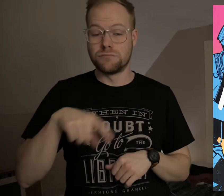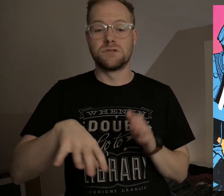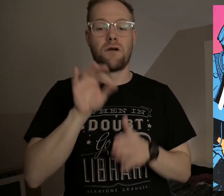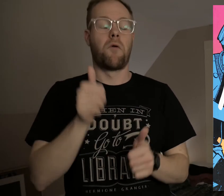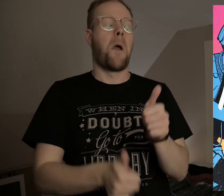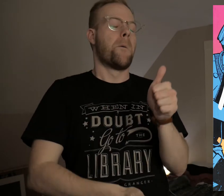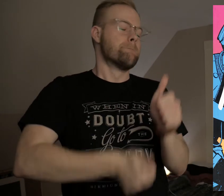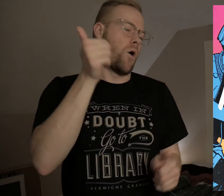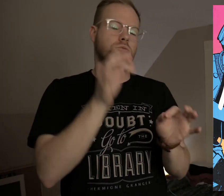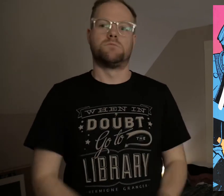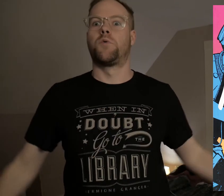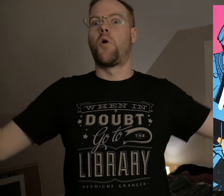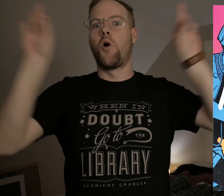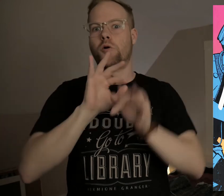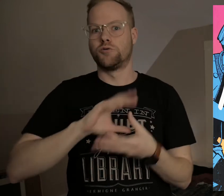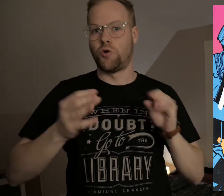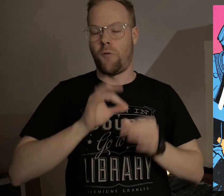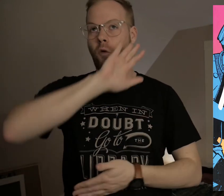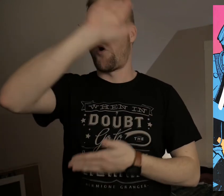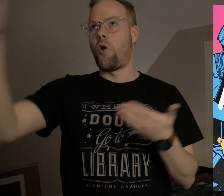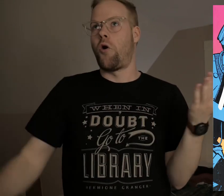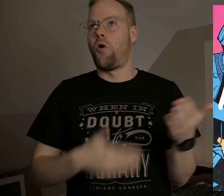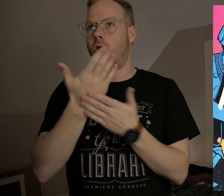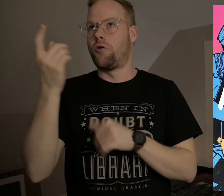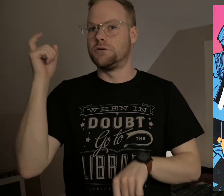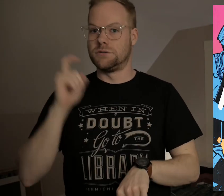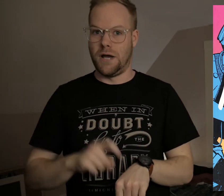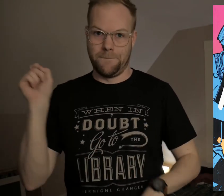discover the most important story of all time.